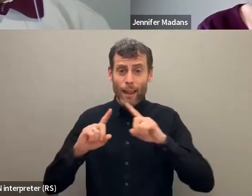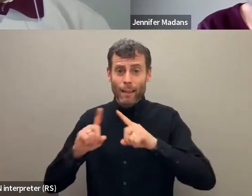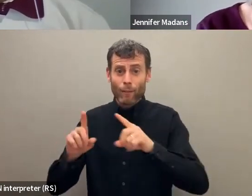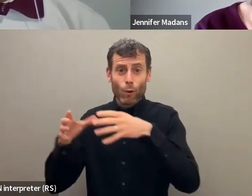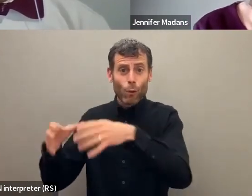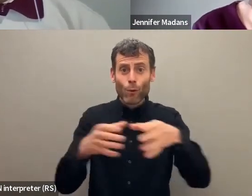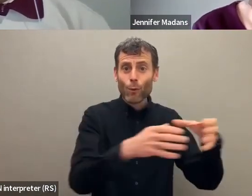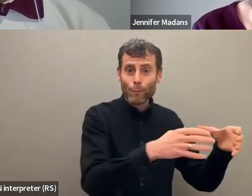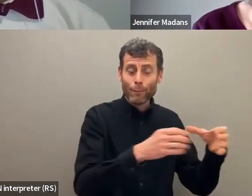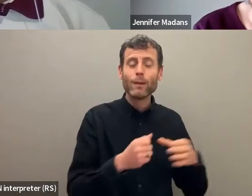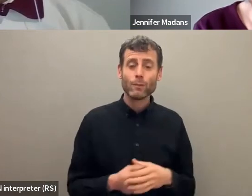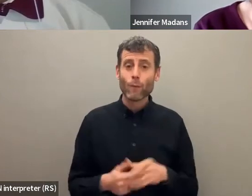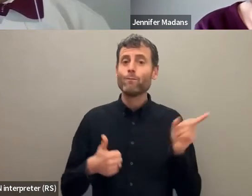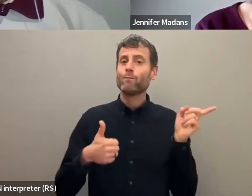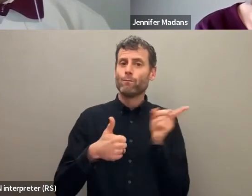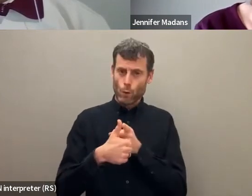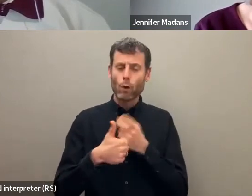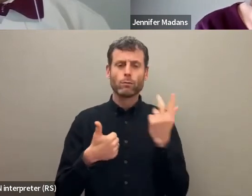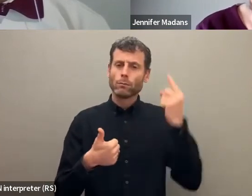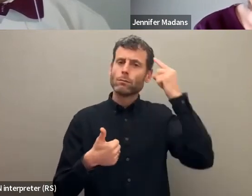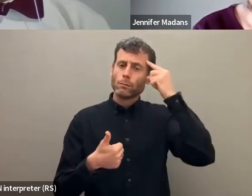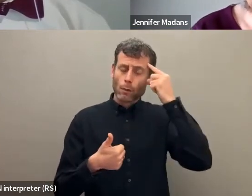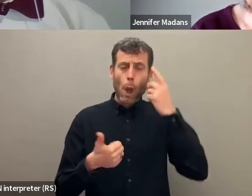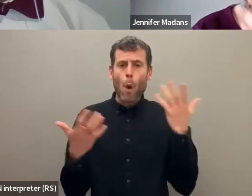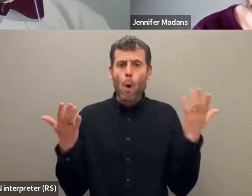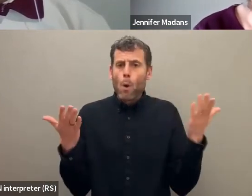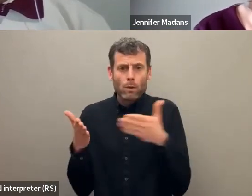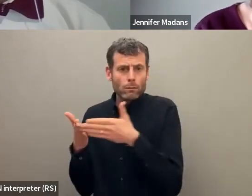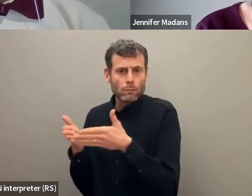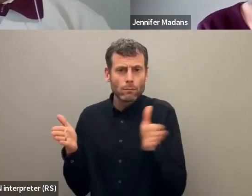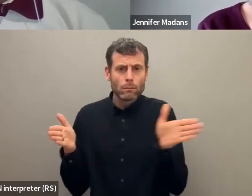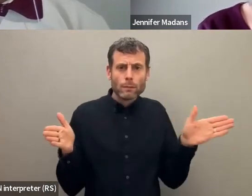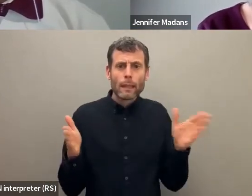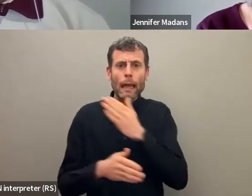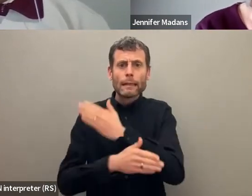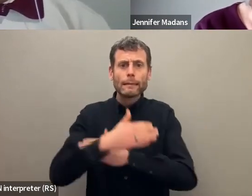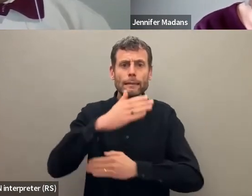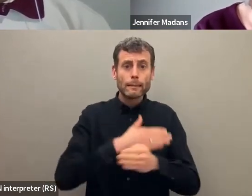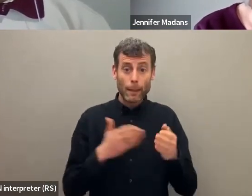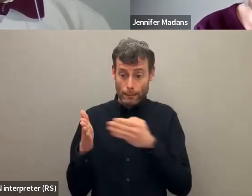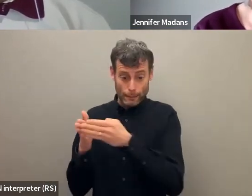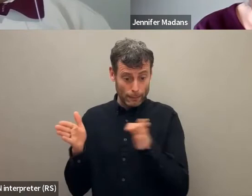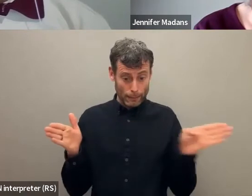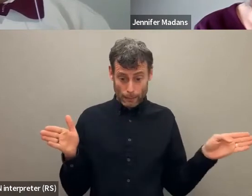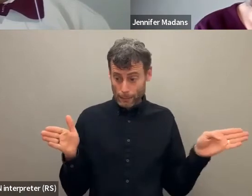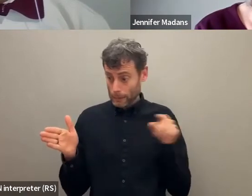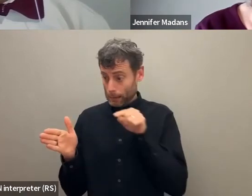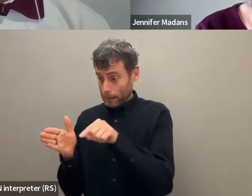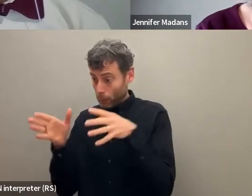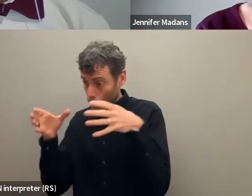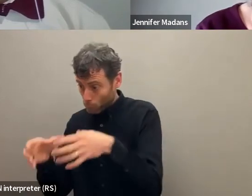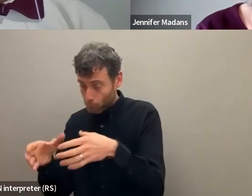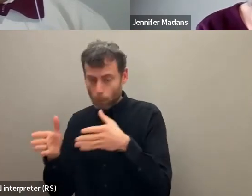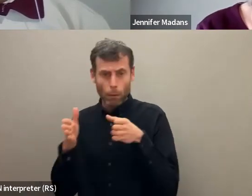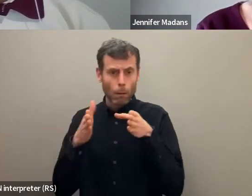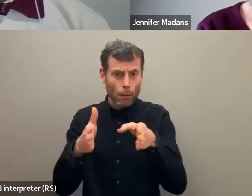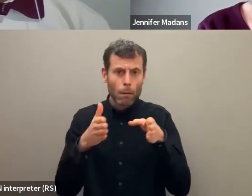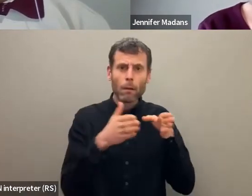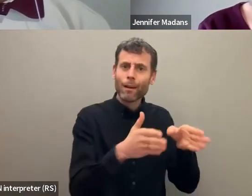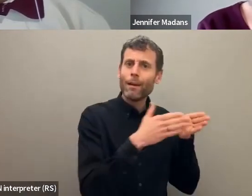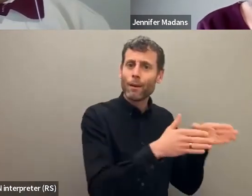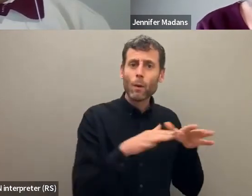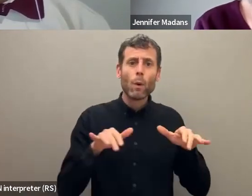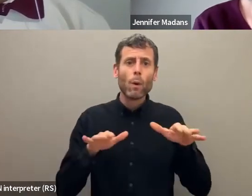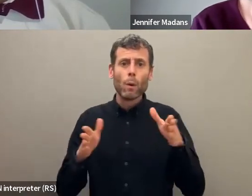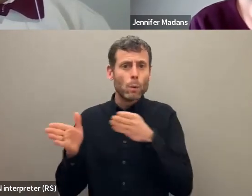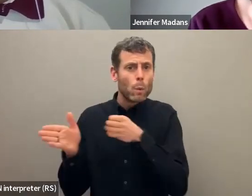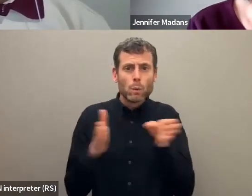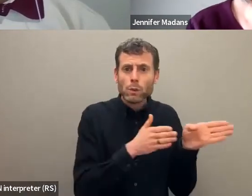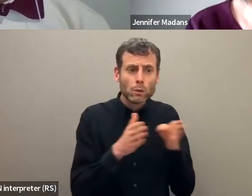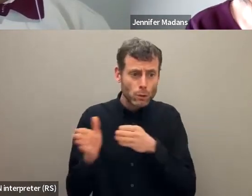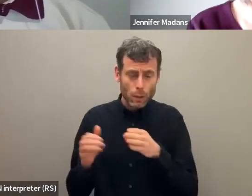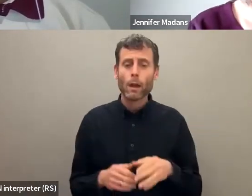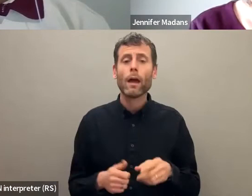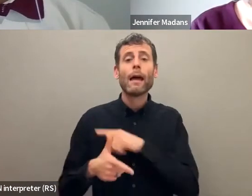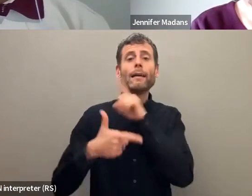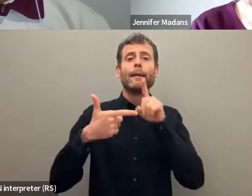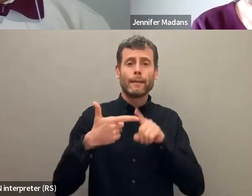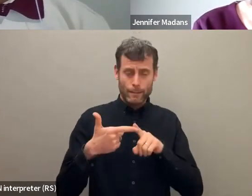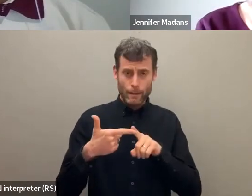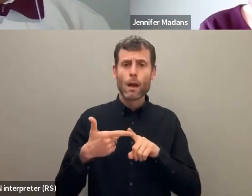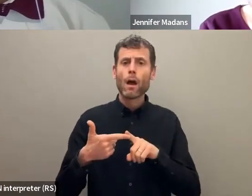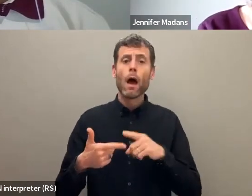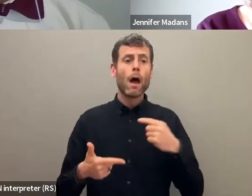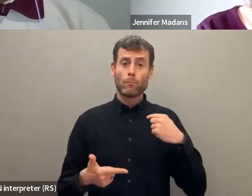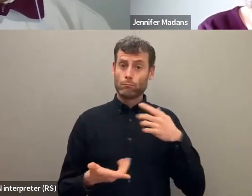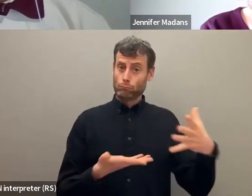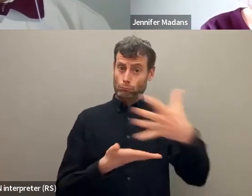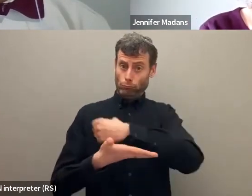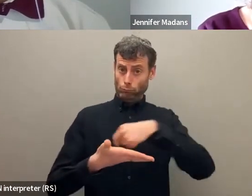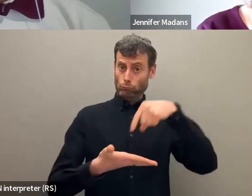Jennifer Madans: There are many different actors that do surveys and not only national statistical offices, but many parts of government many parts of civil society are all involved in in doing censuses and what surveys in one form or another.